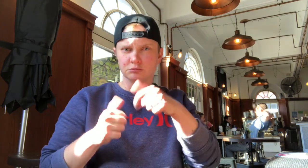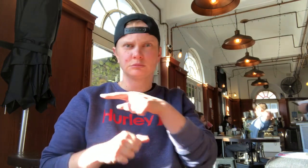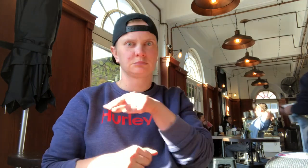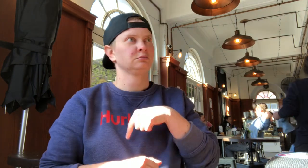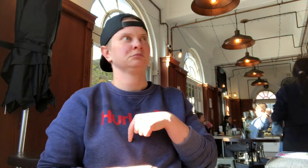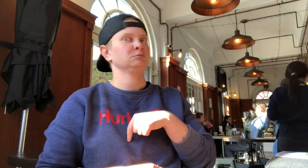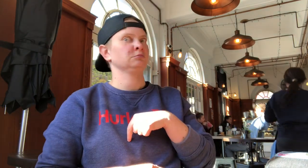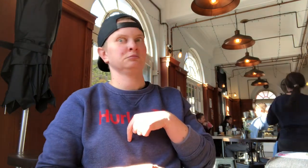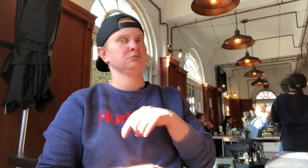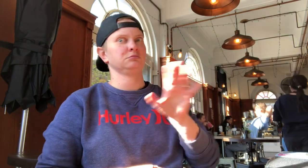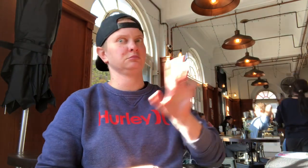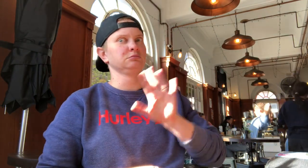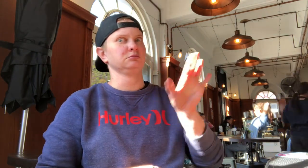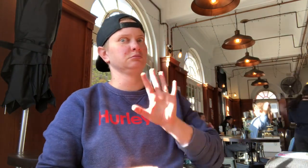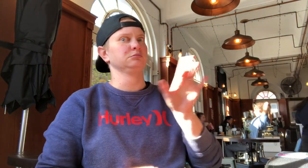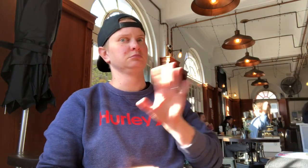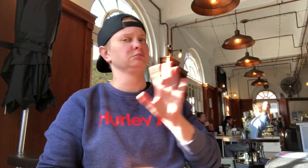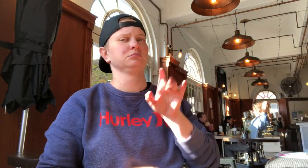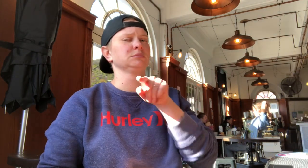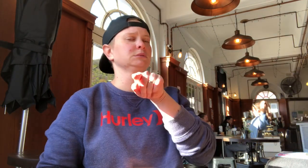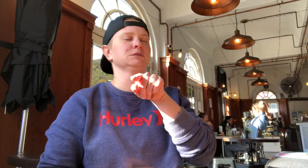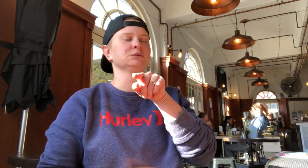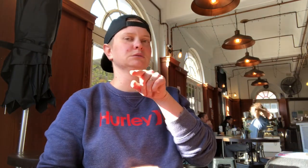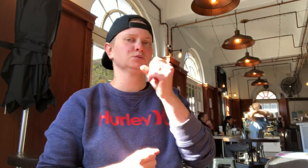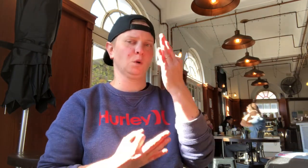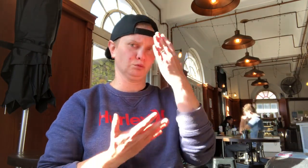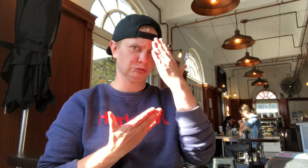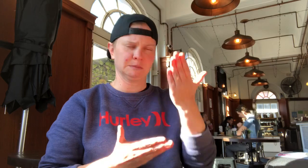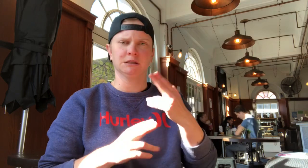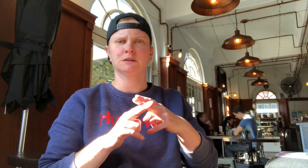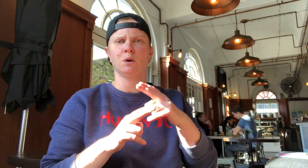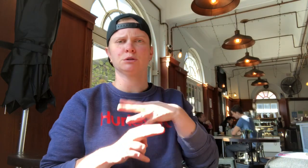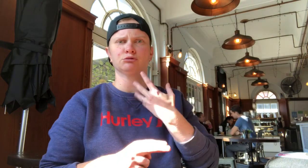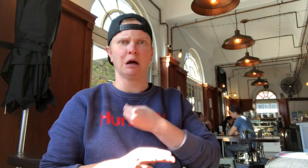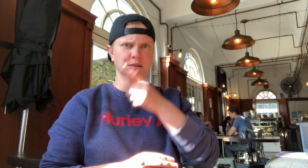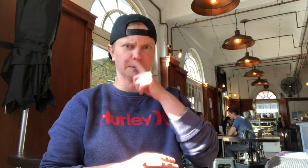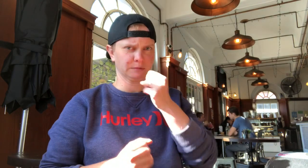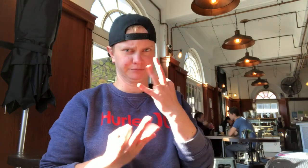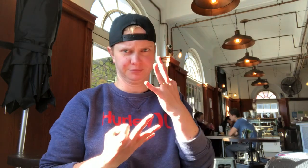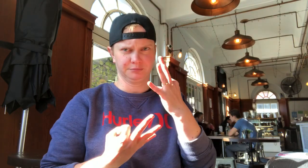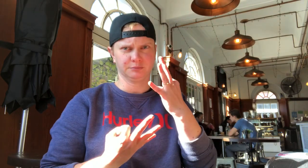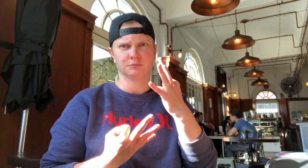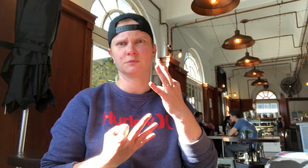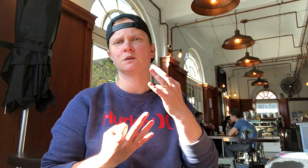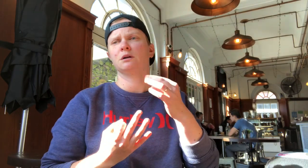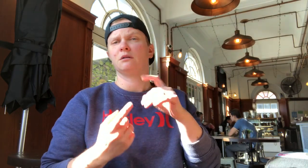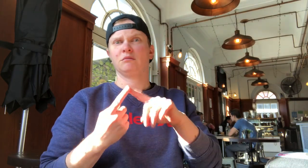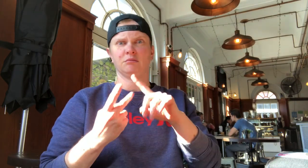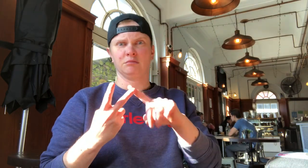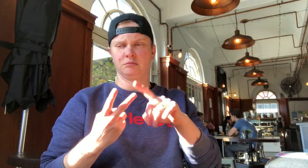and their responds were, "NO! BAD IDEA! They have no respect for transgender people"